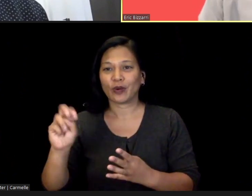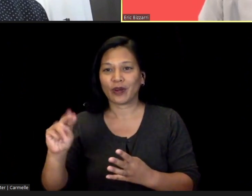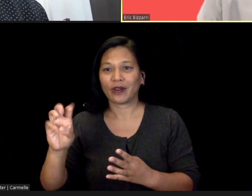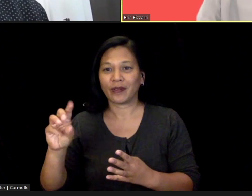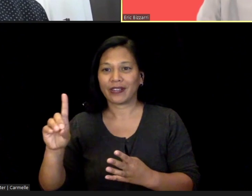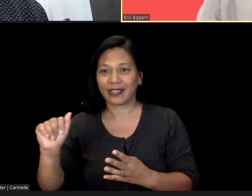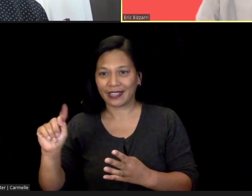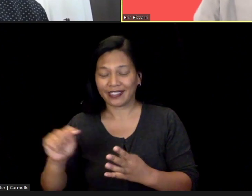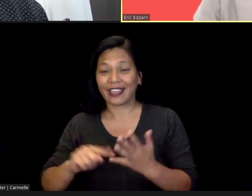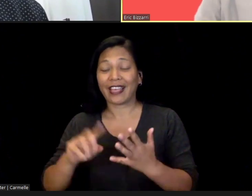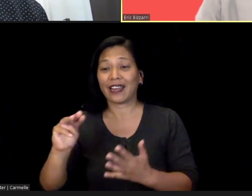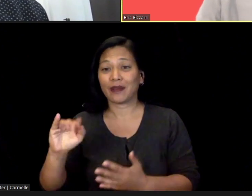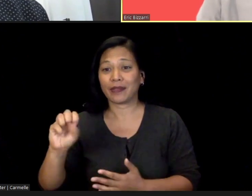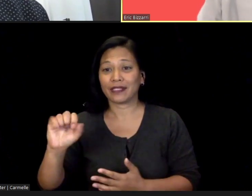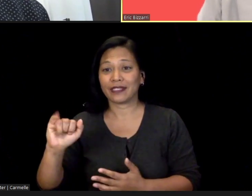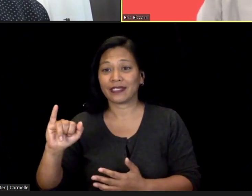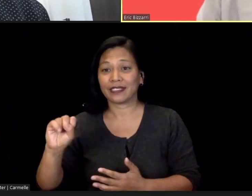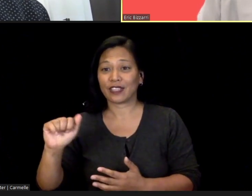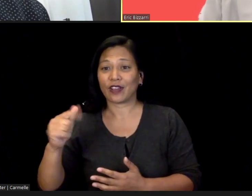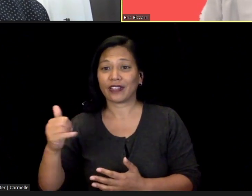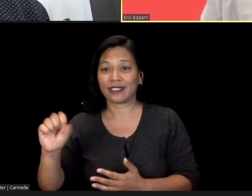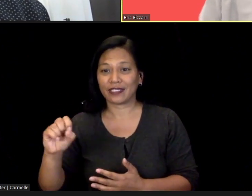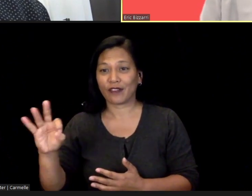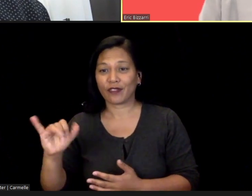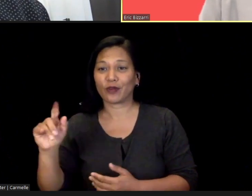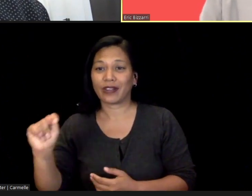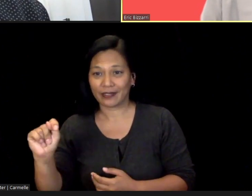Today, the meeting place of Toronto is home to many indigenous peoples.